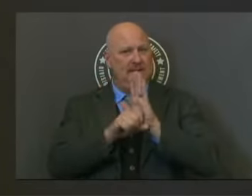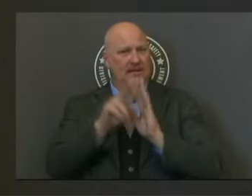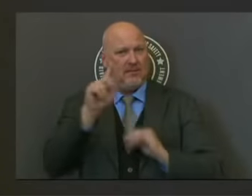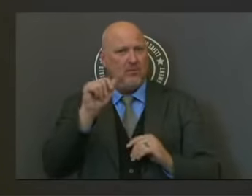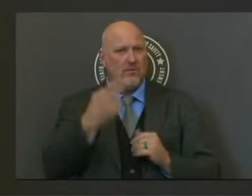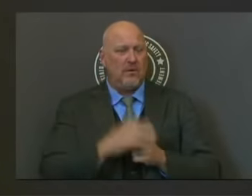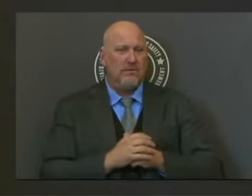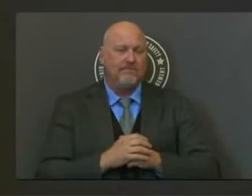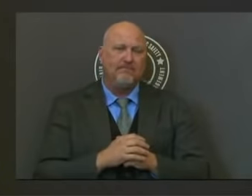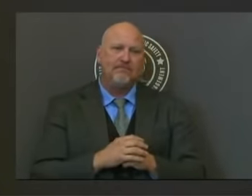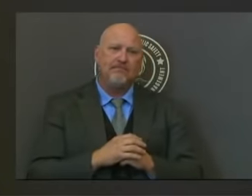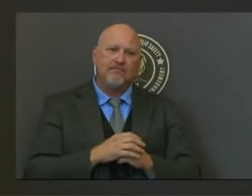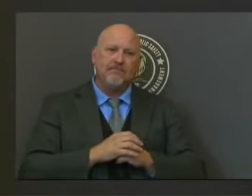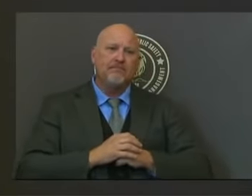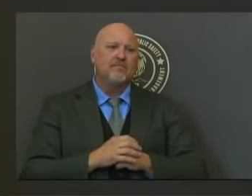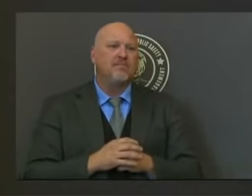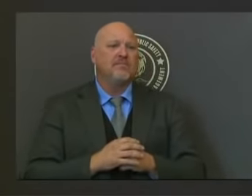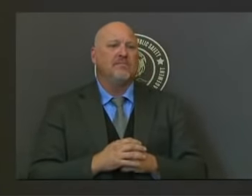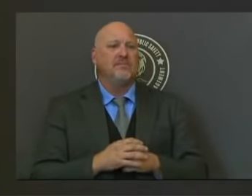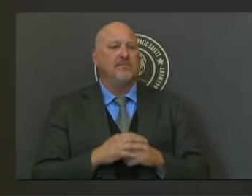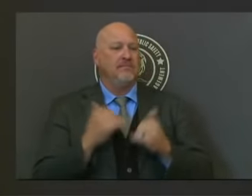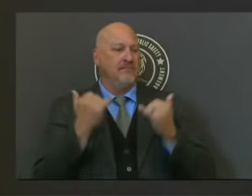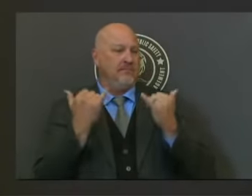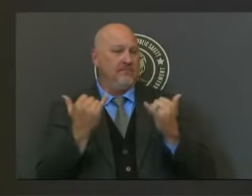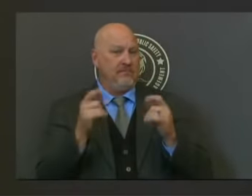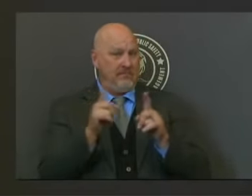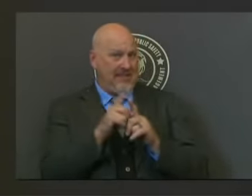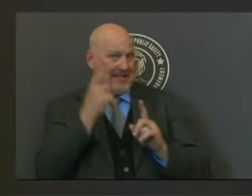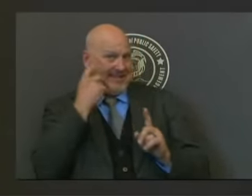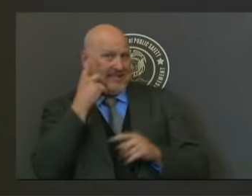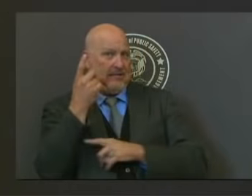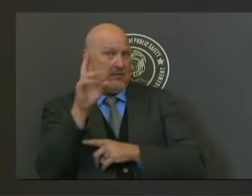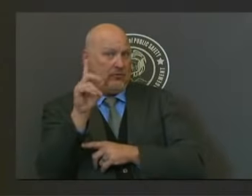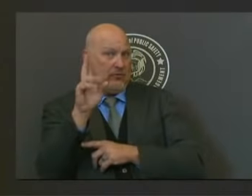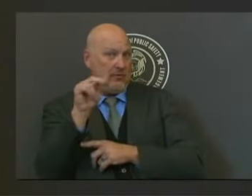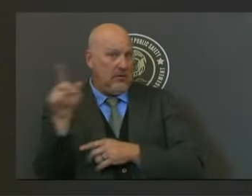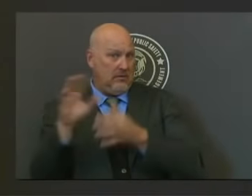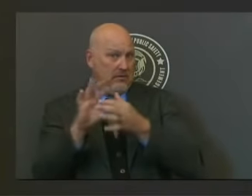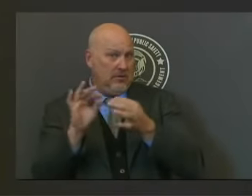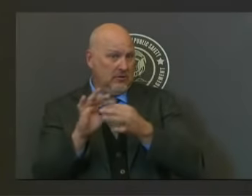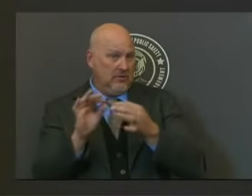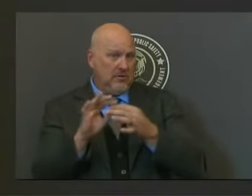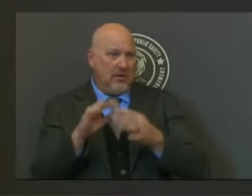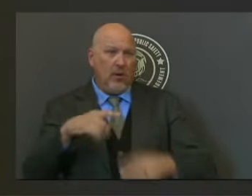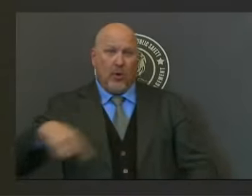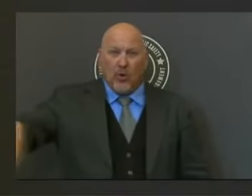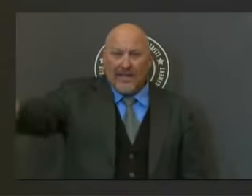and the method that we rolled